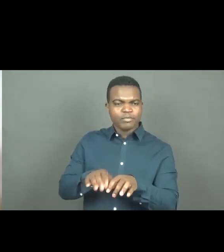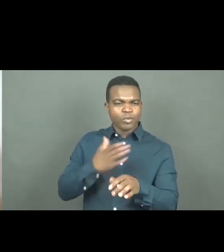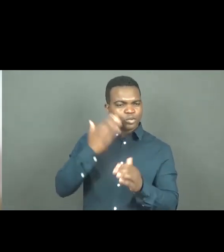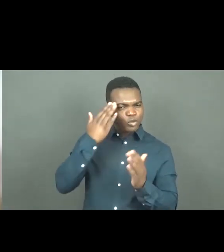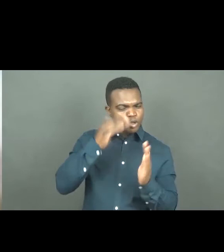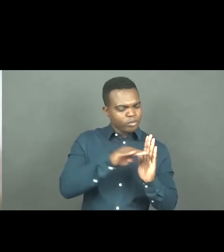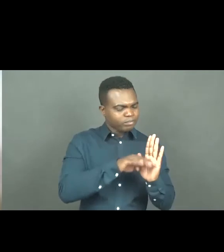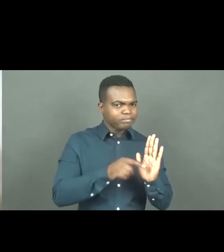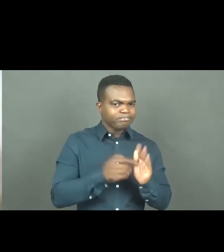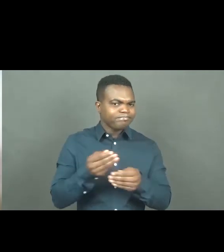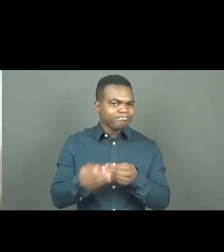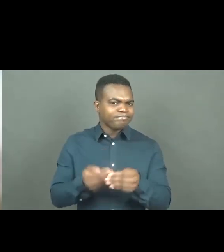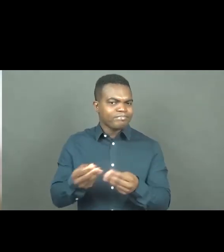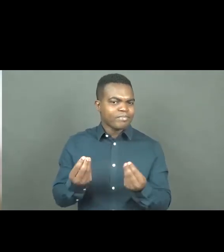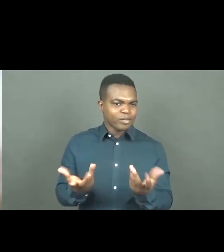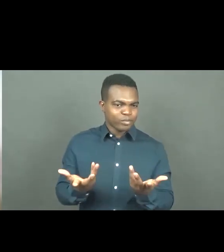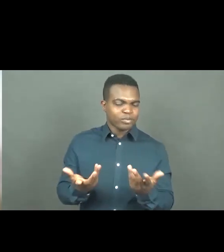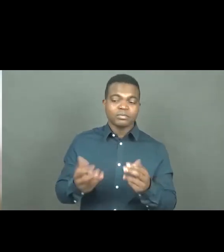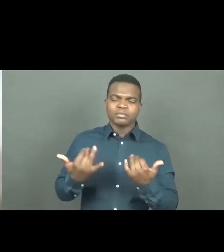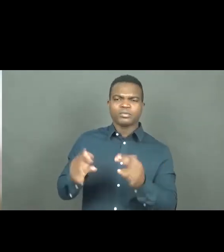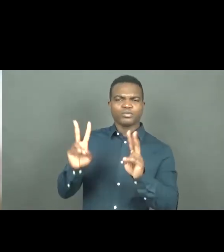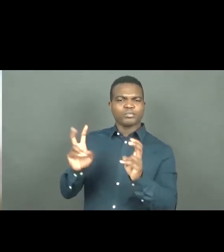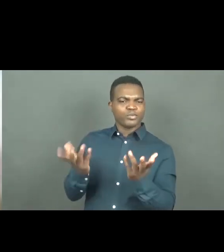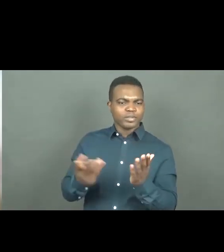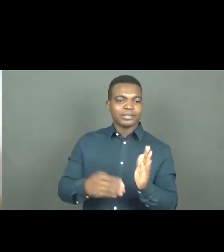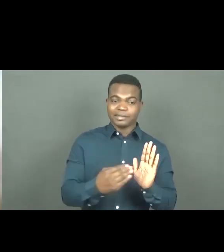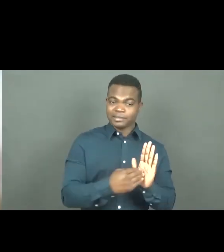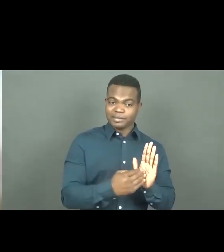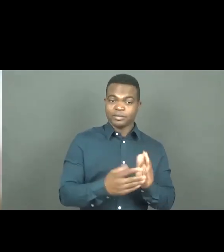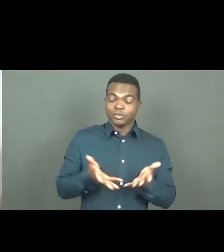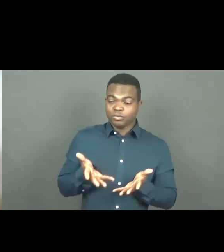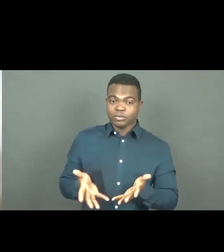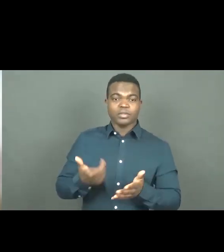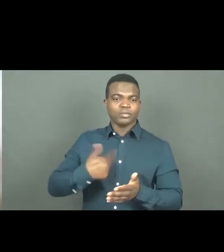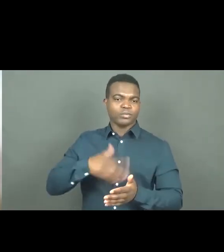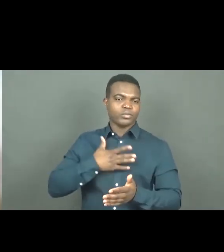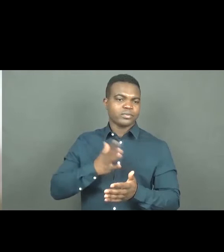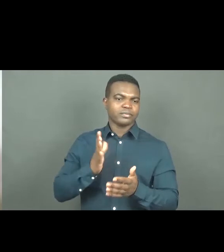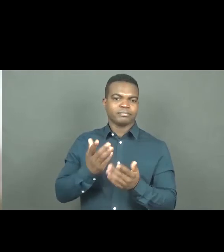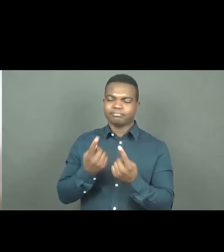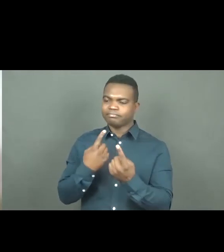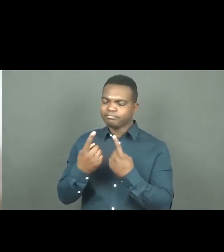They will share their experiences and practical tools in disability related data collection.